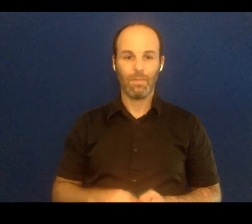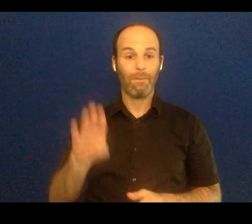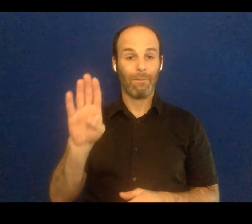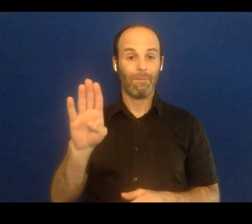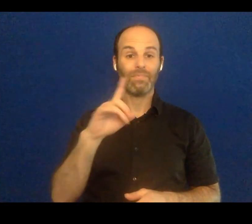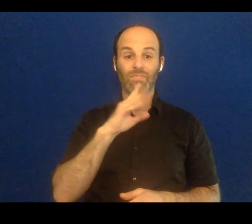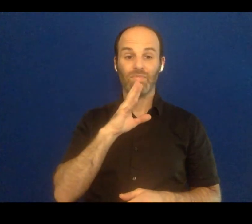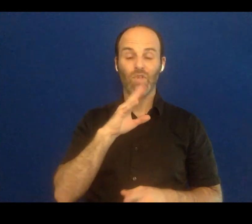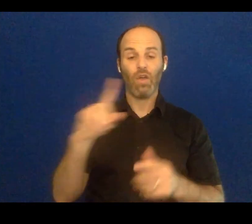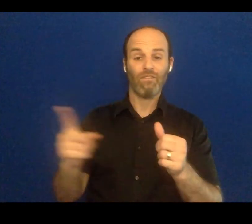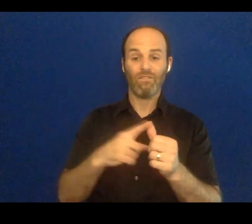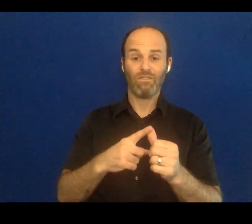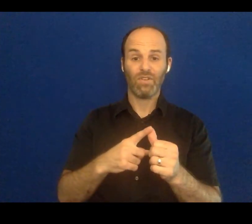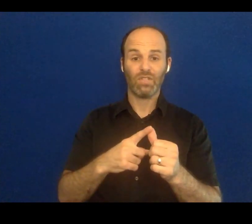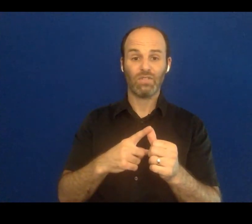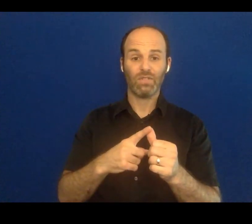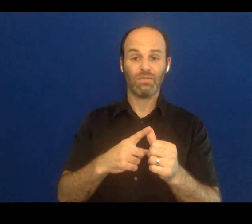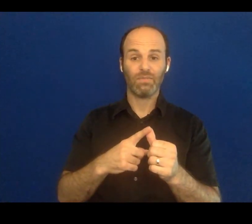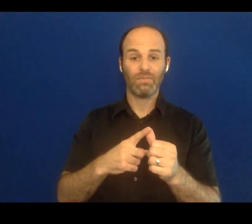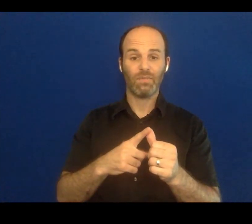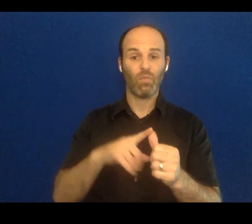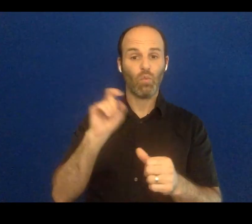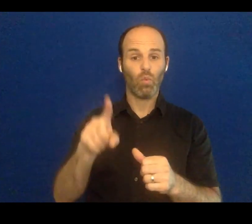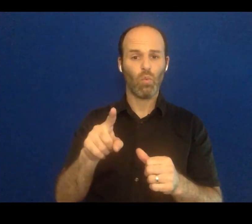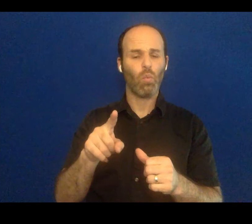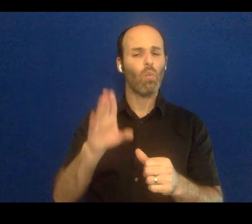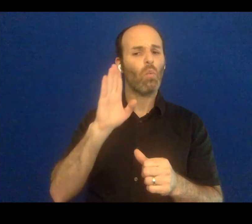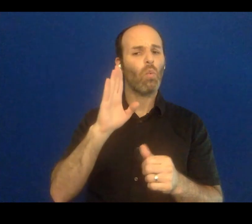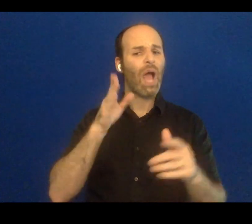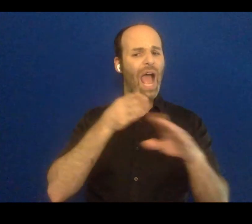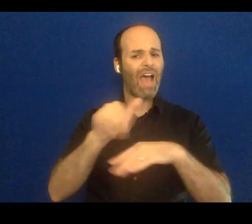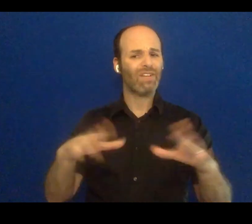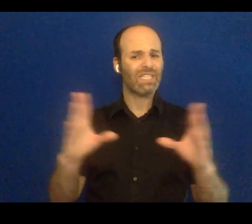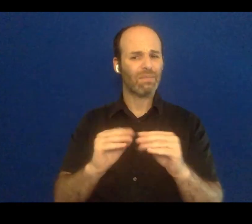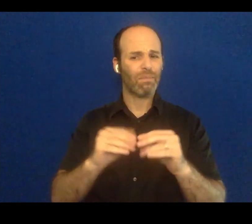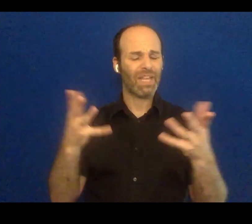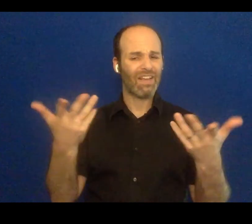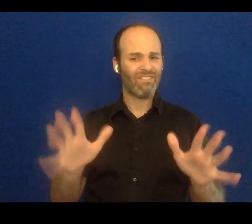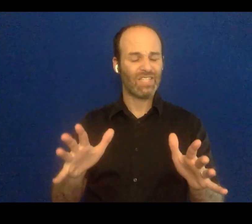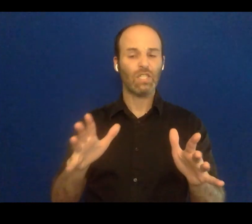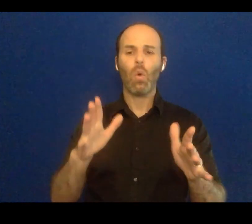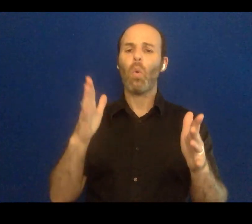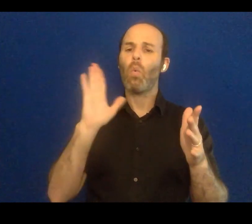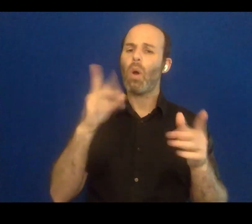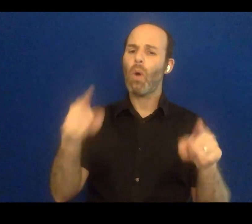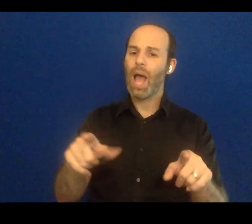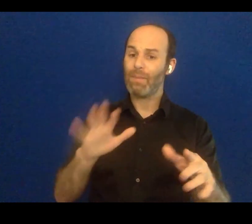FIRST OF ALL, WHAT'S GOING TO HAPPEN AFTER THIS MEETING IN TERMS OF FOLLOW UP? THAT IS THE FIRST QUESTION.